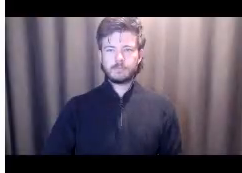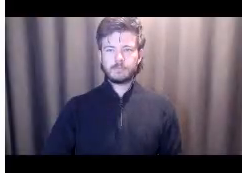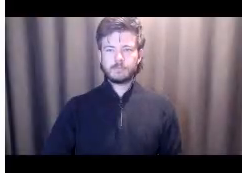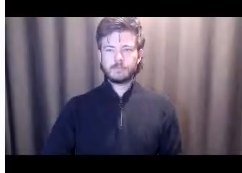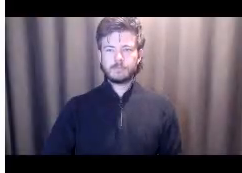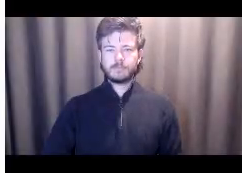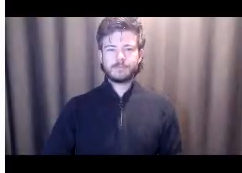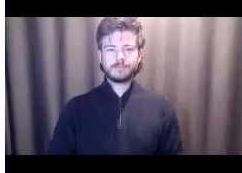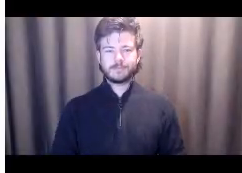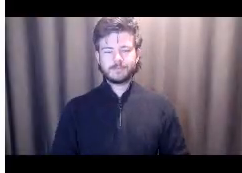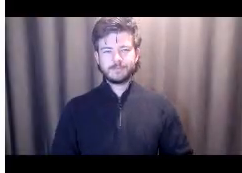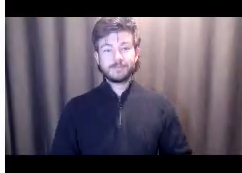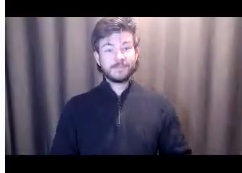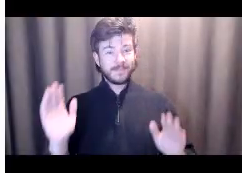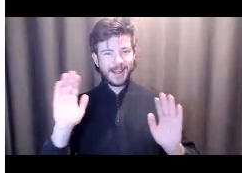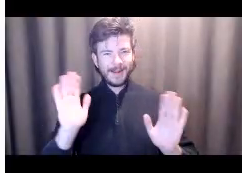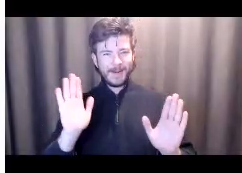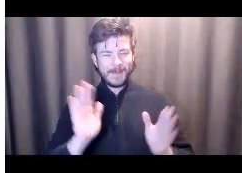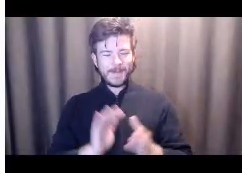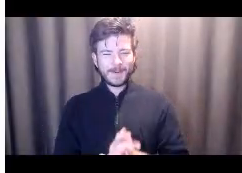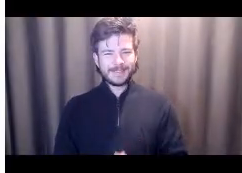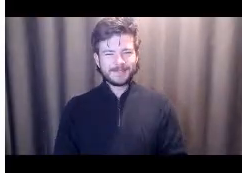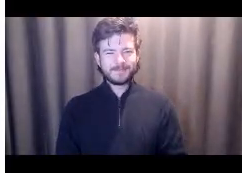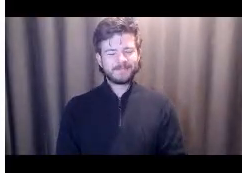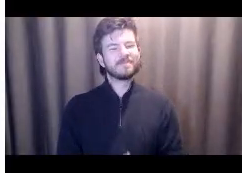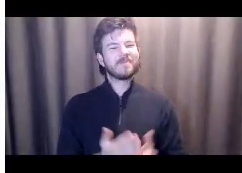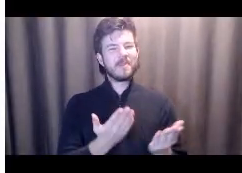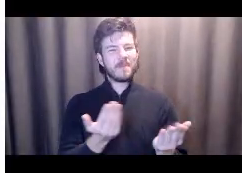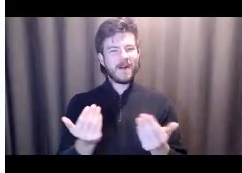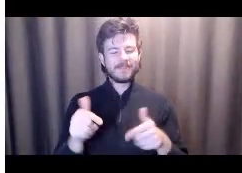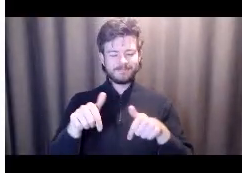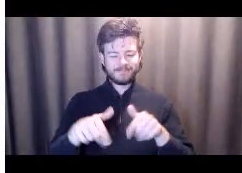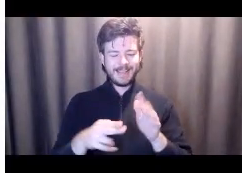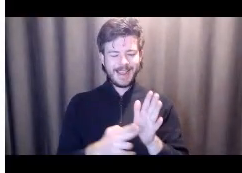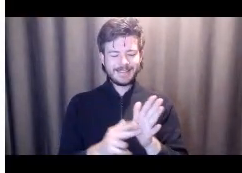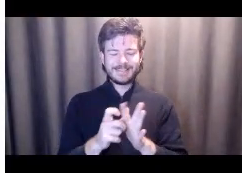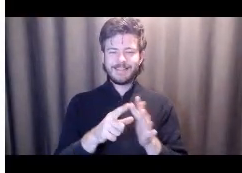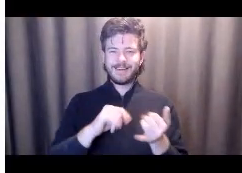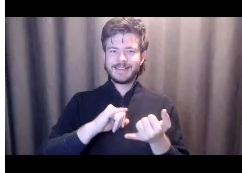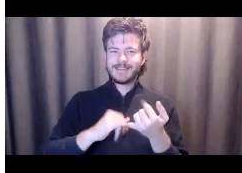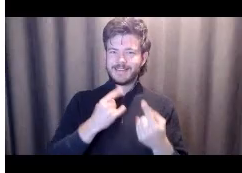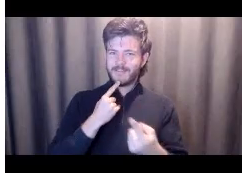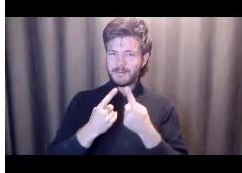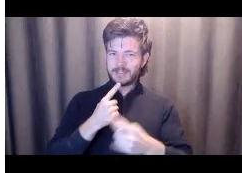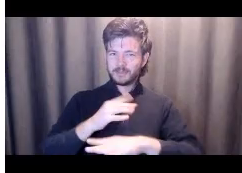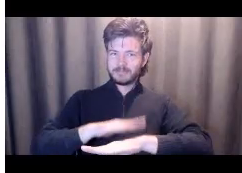Hello and welcome to our NDIS information session on self-management.